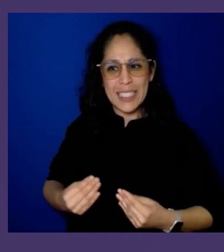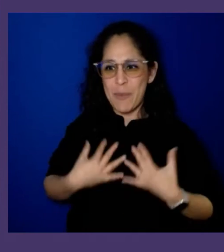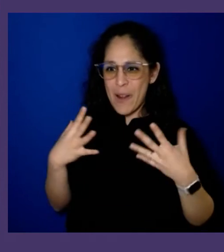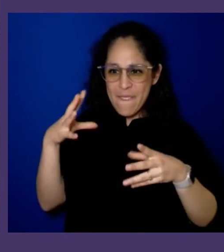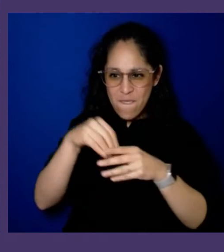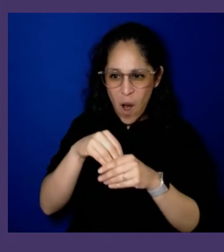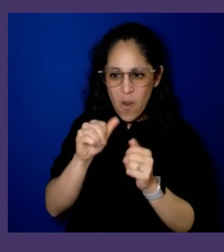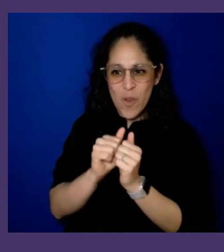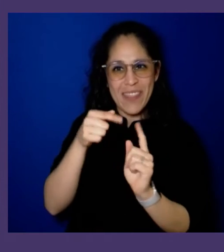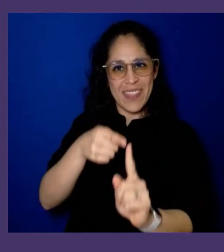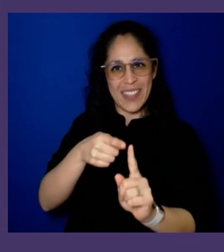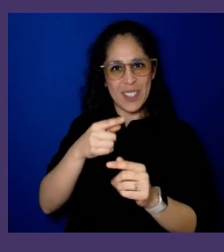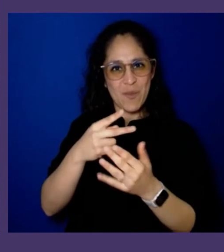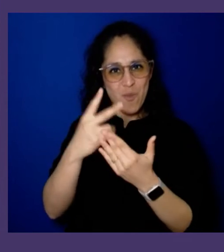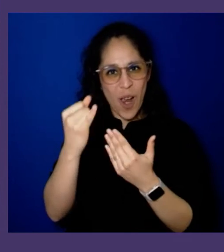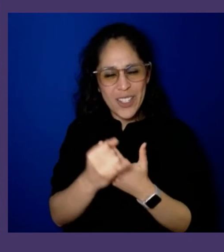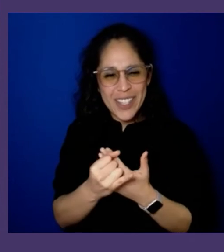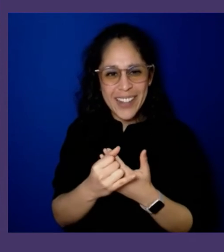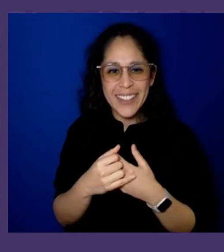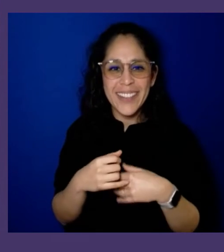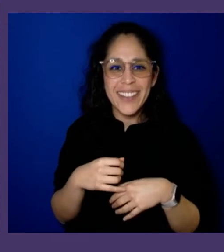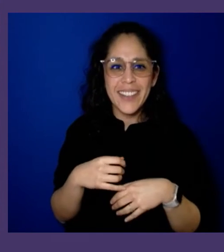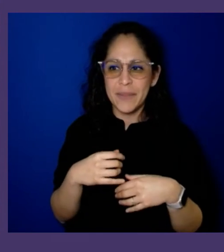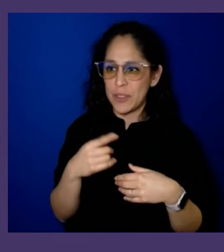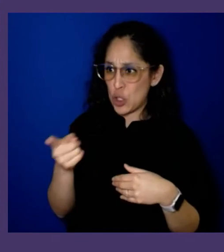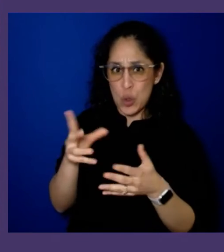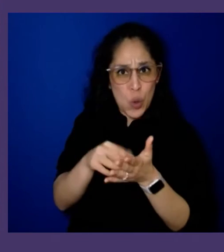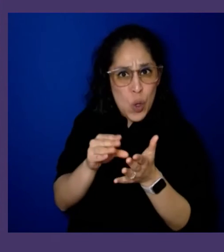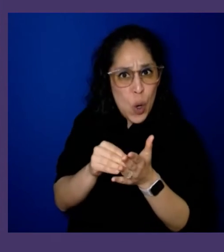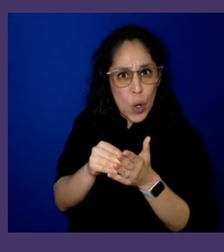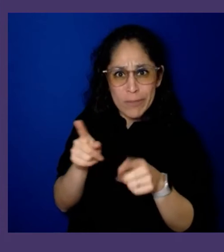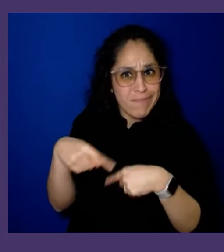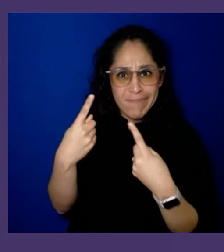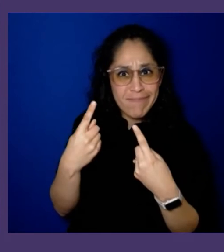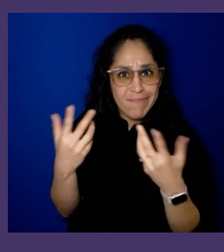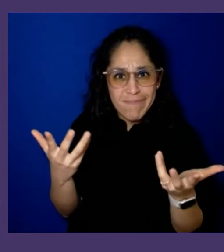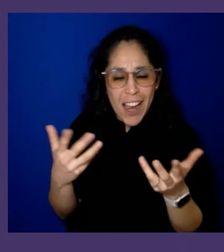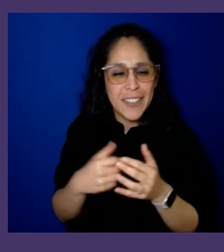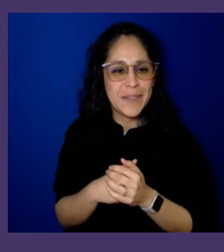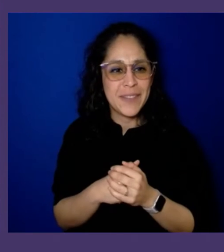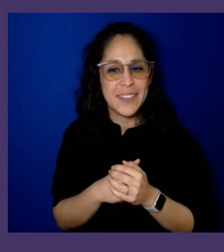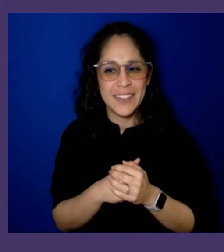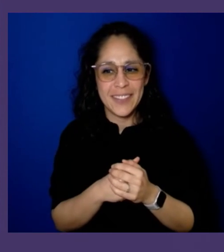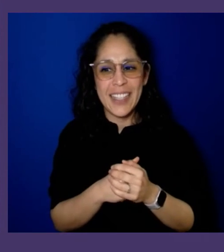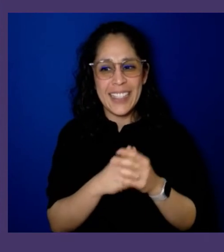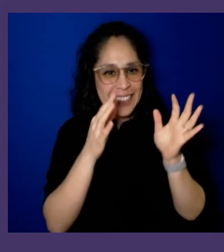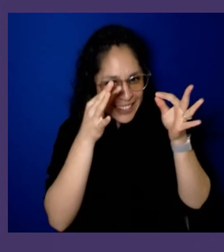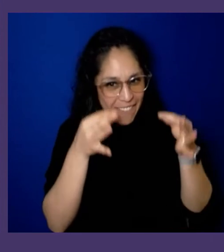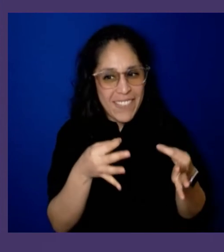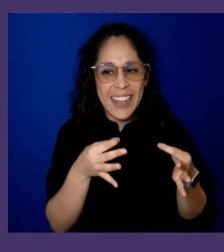what have you learned and/or taken from it so far? Scott Snow: Yeah, definitely. So, the reason why